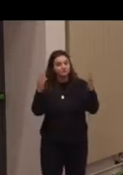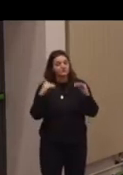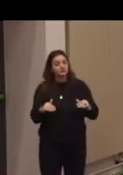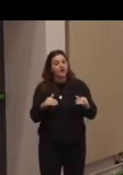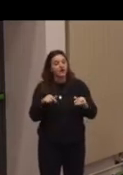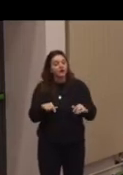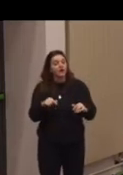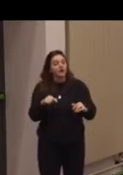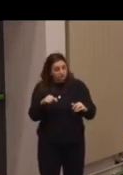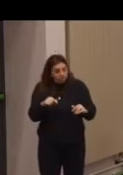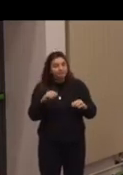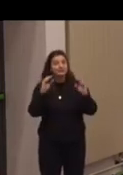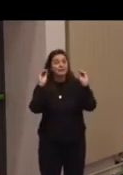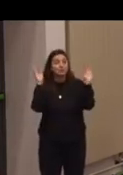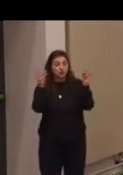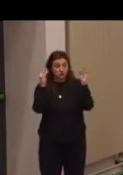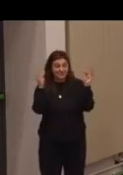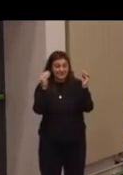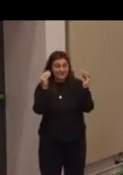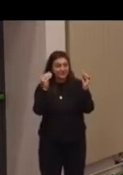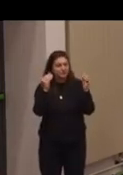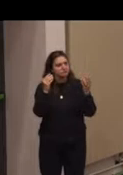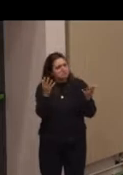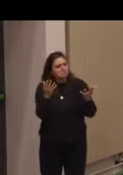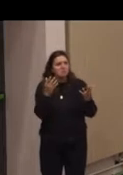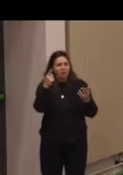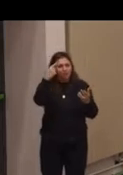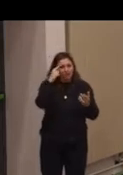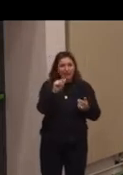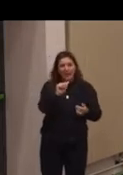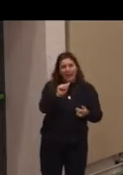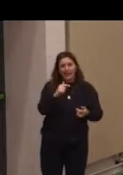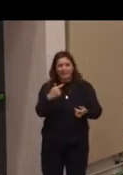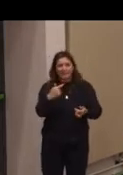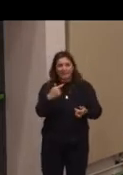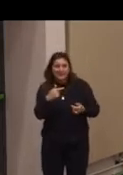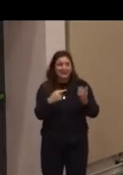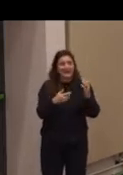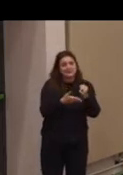needs actually predate the crises and the extent to which they've been addressed very